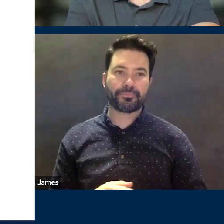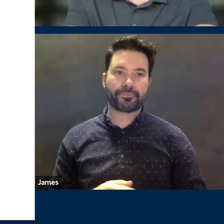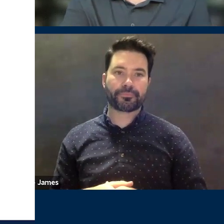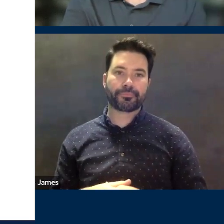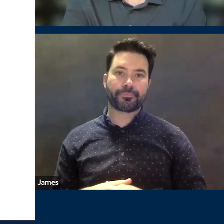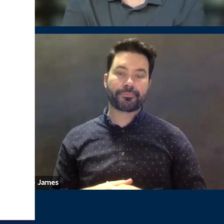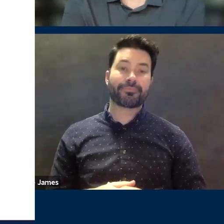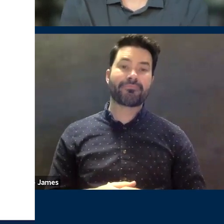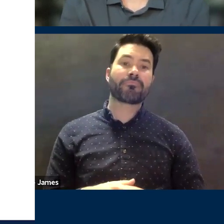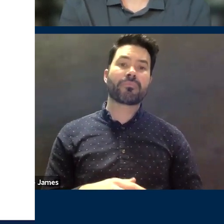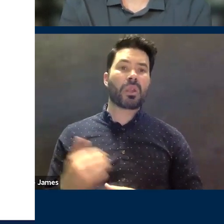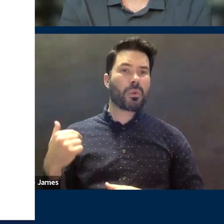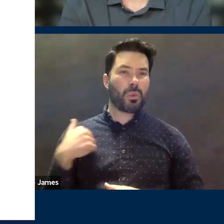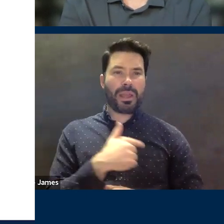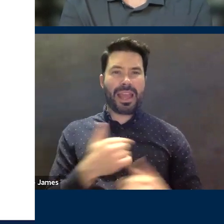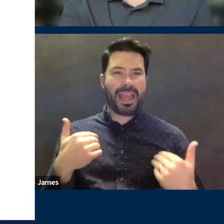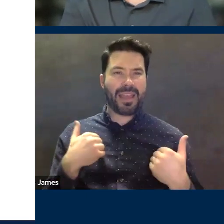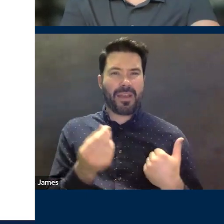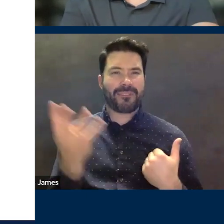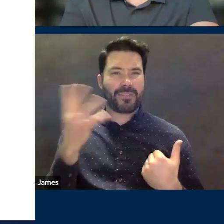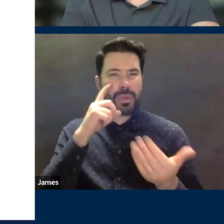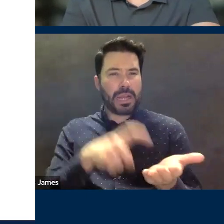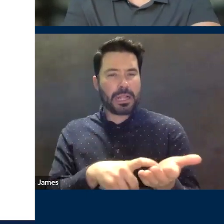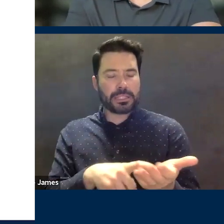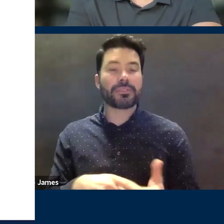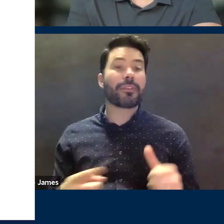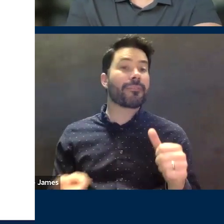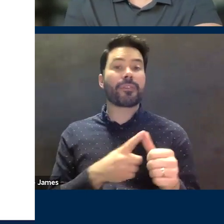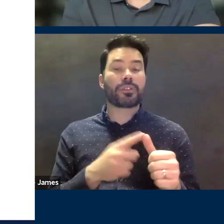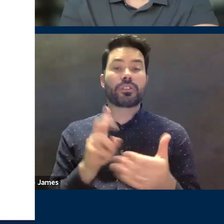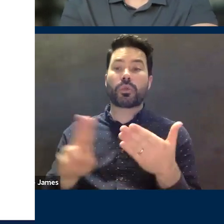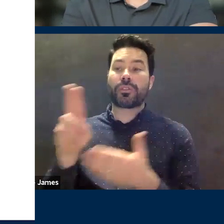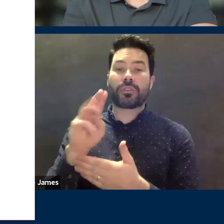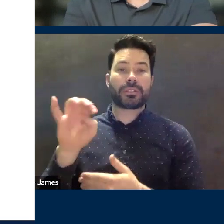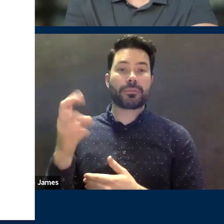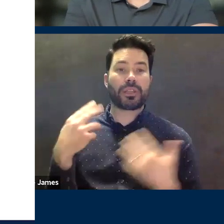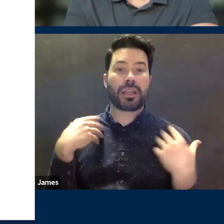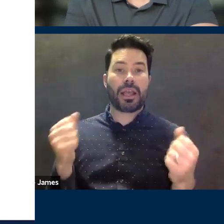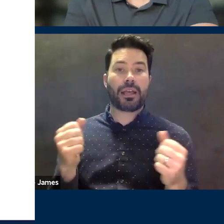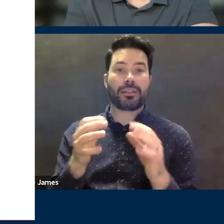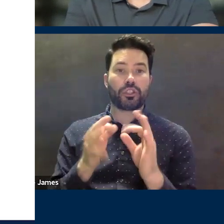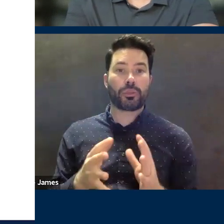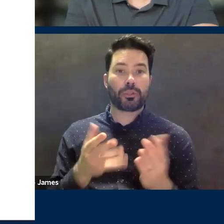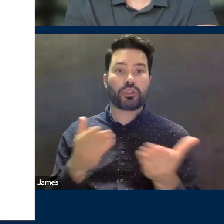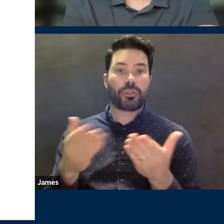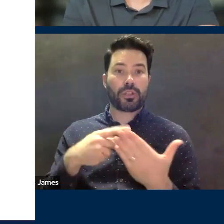So we have a few acknowledgments. So first of all, the University of Michigan Health Interpreter Services program, we are really